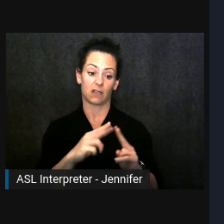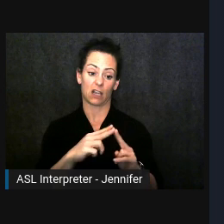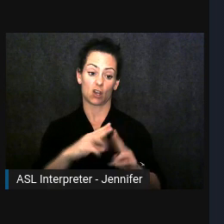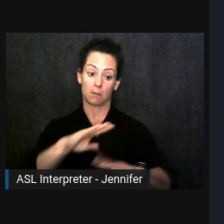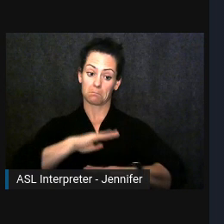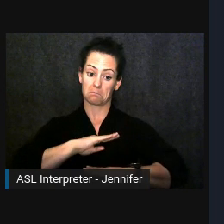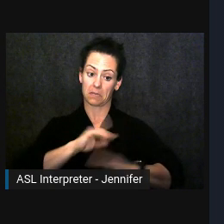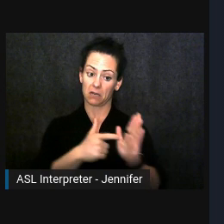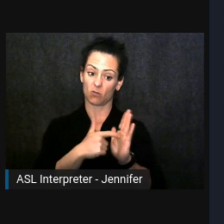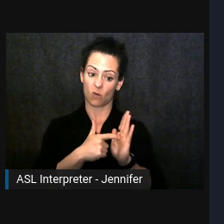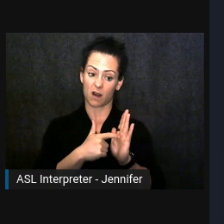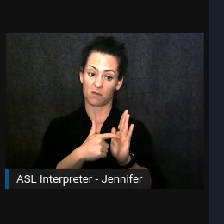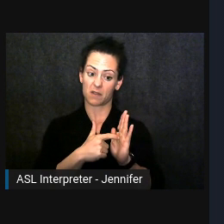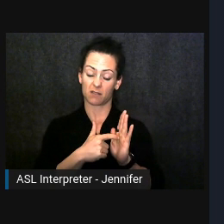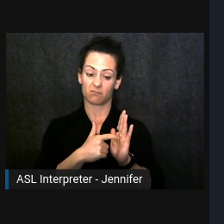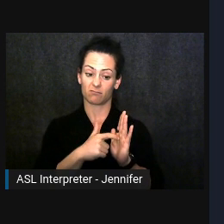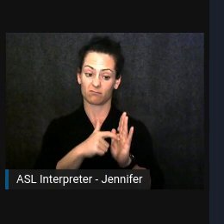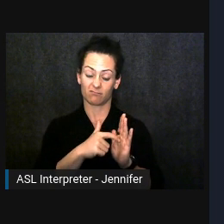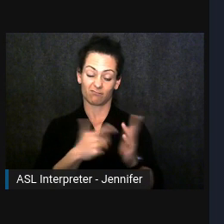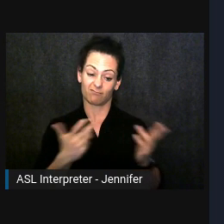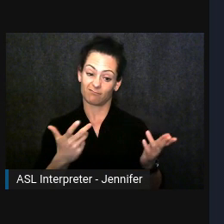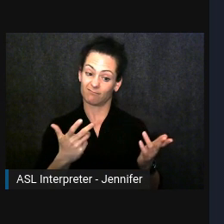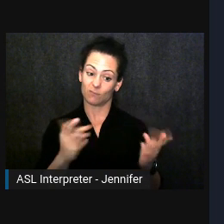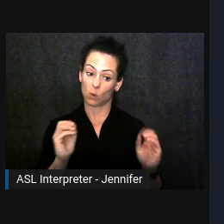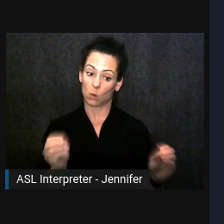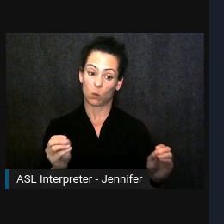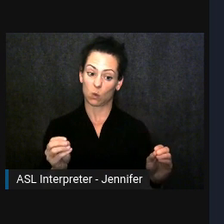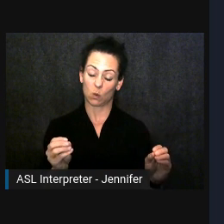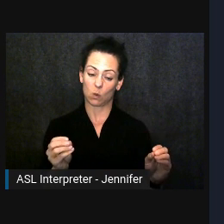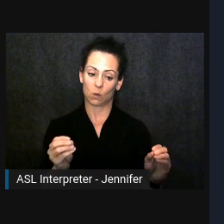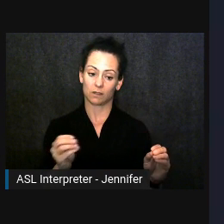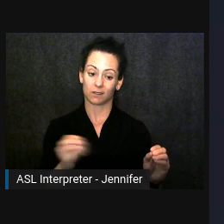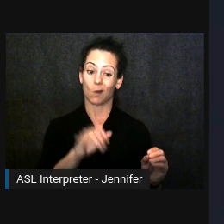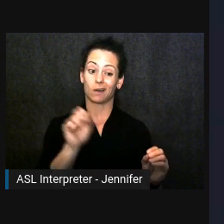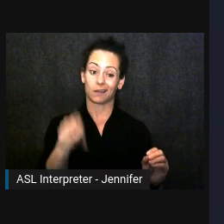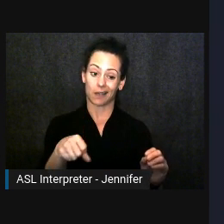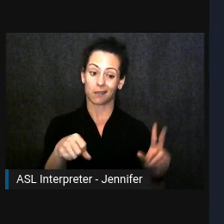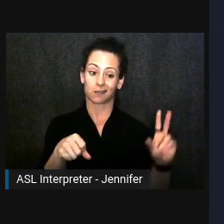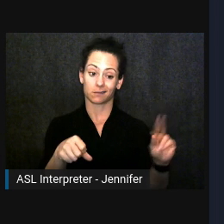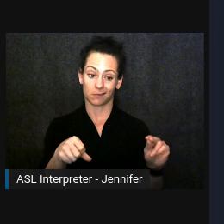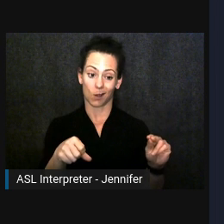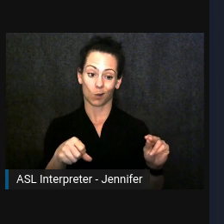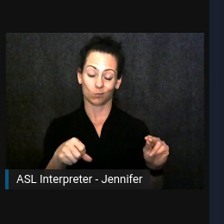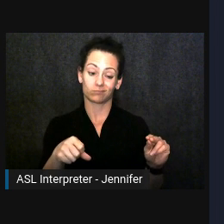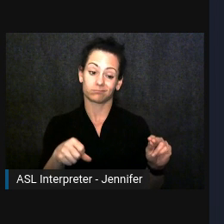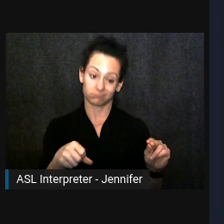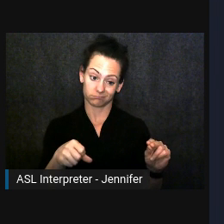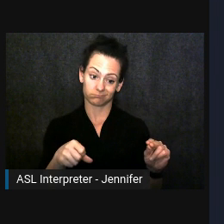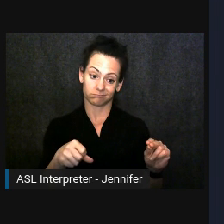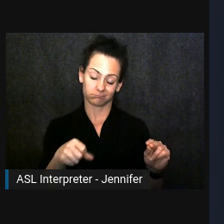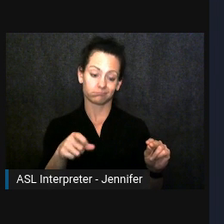Those were fairly straightforward to fix since we could find other colors